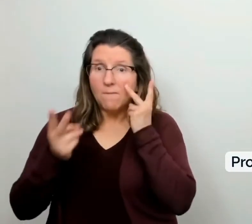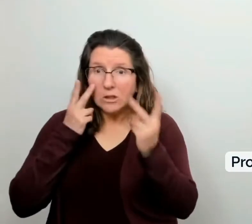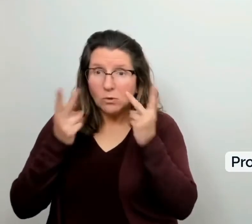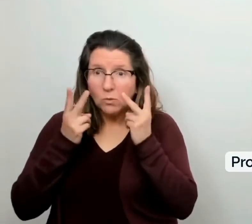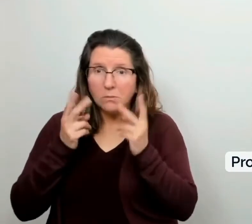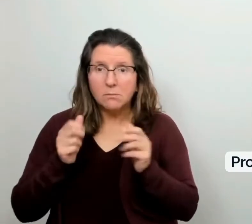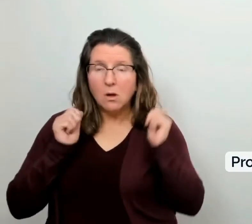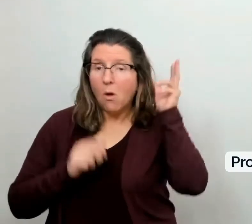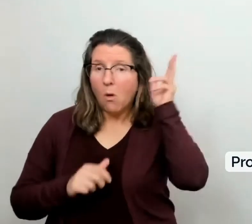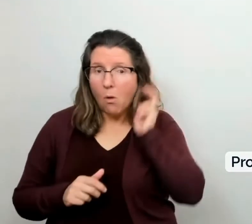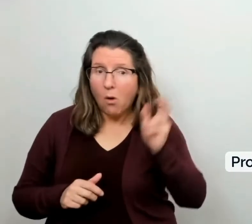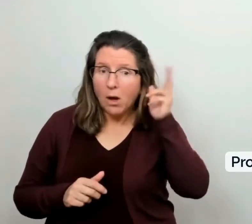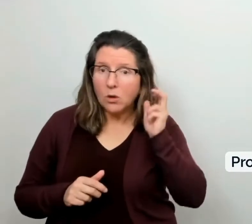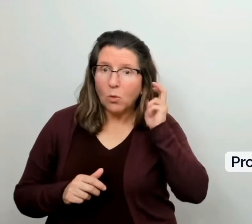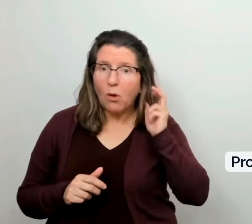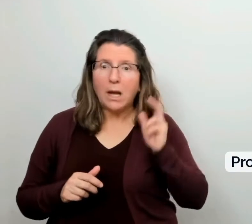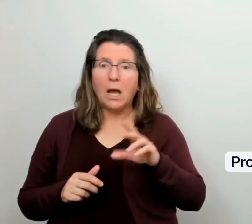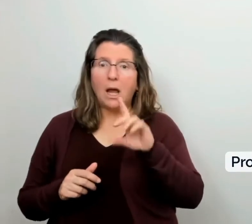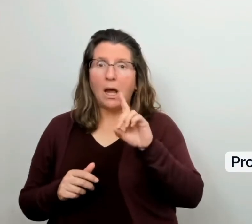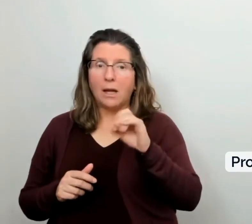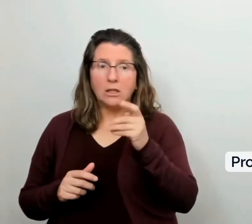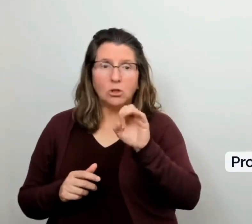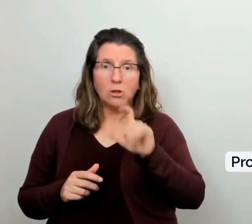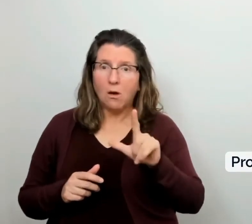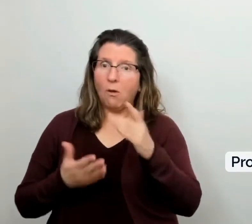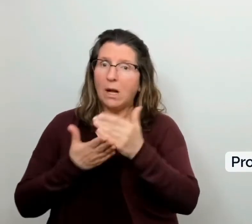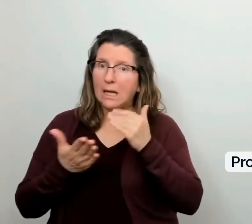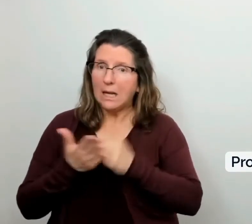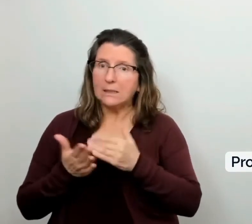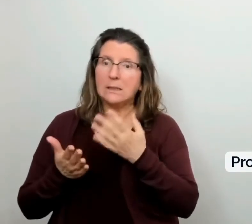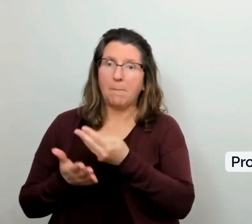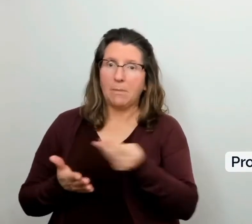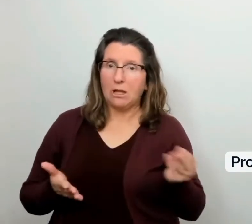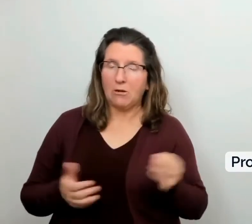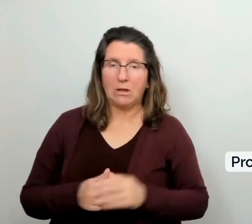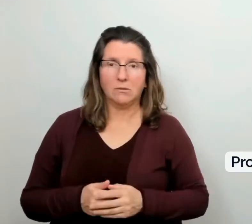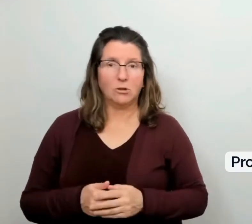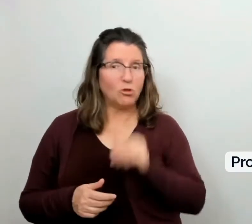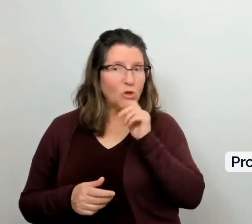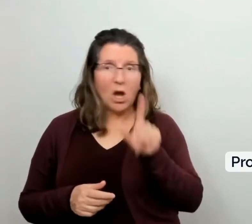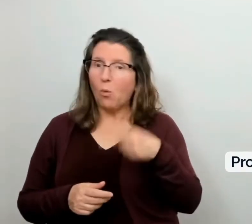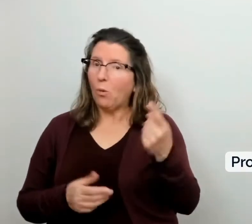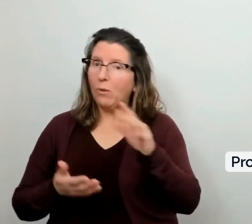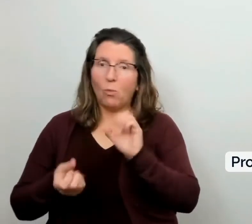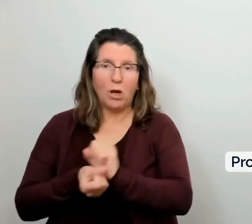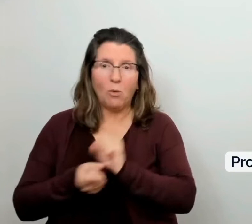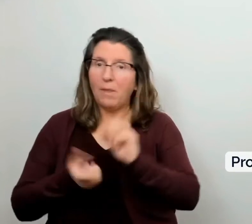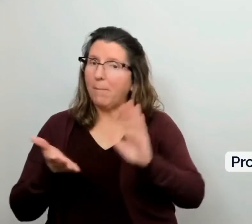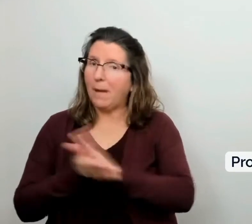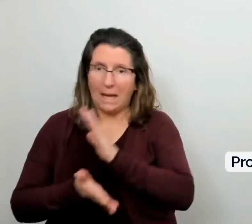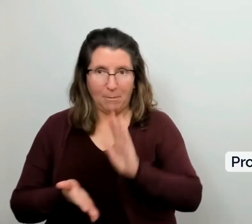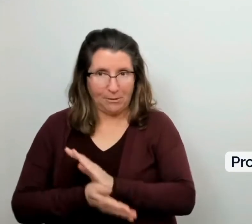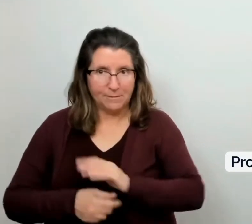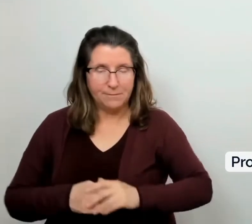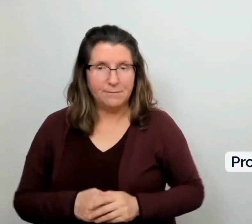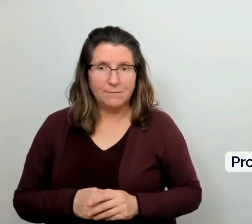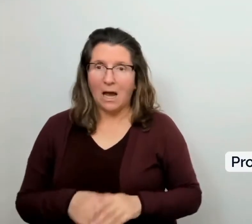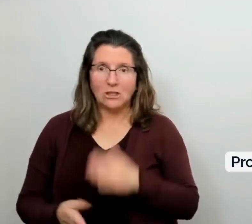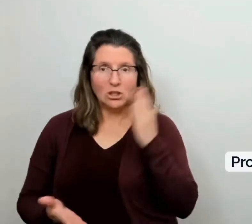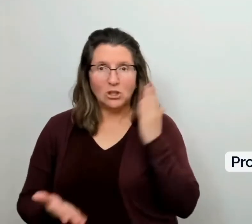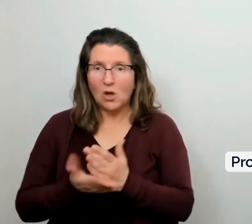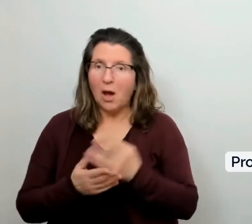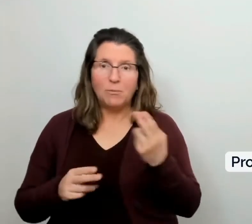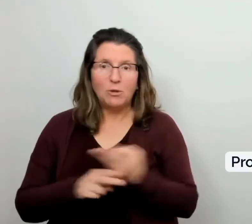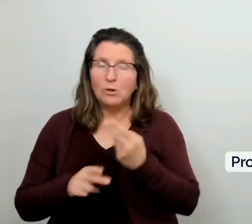In your design try to use visual, auditory and digital lesson materials. Not just worksheets!